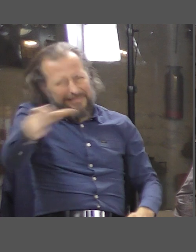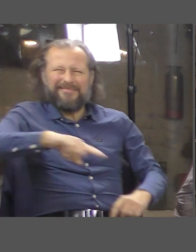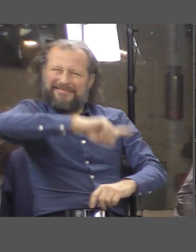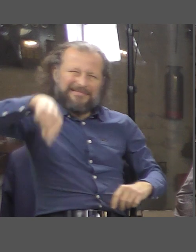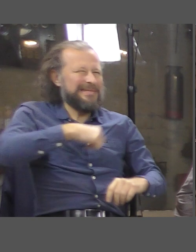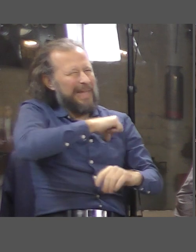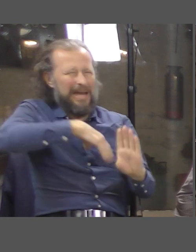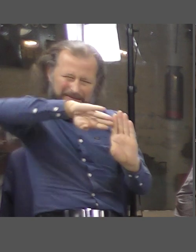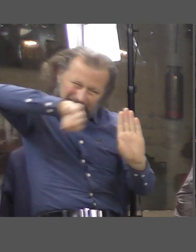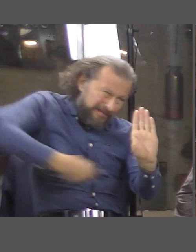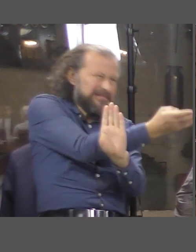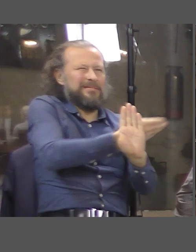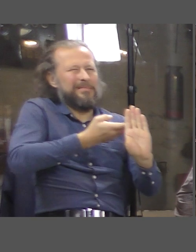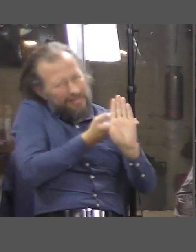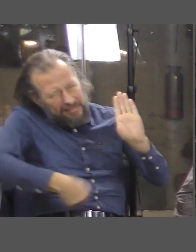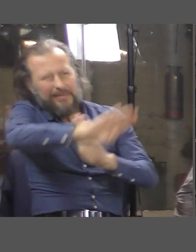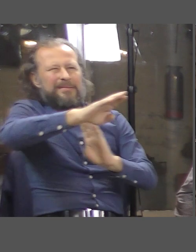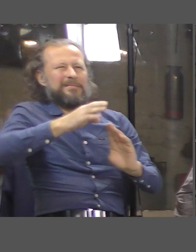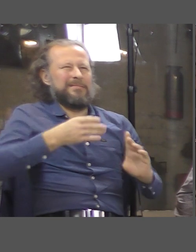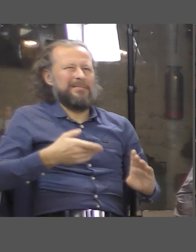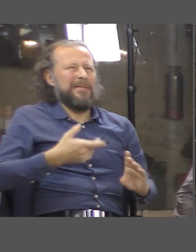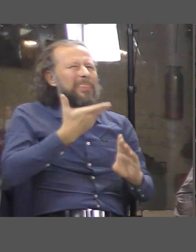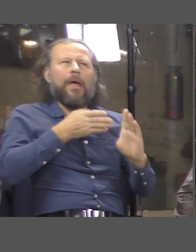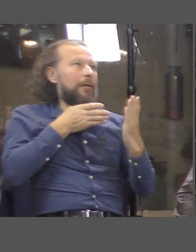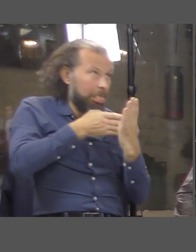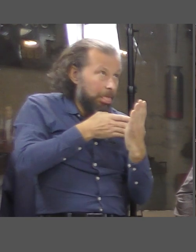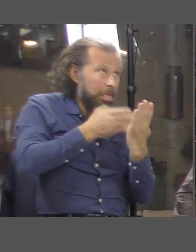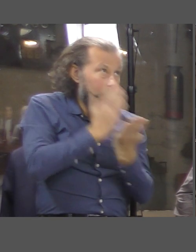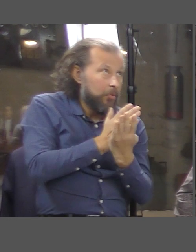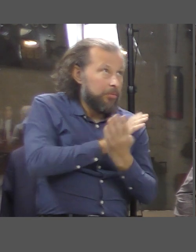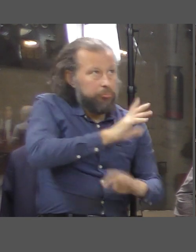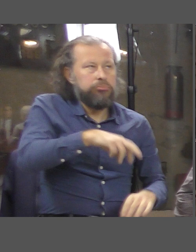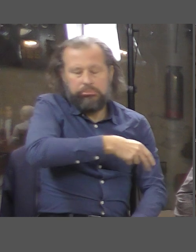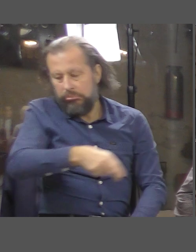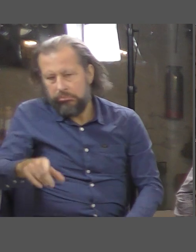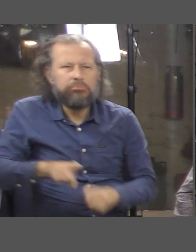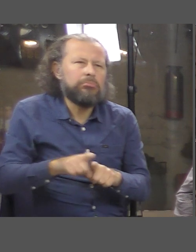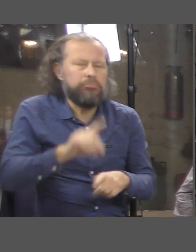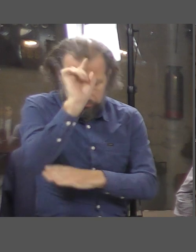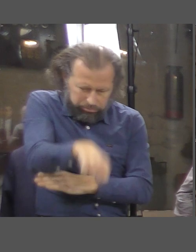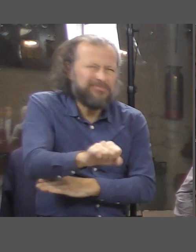Well, we ourselves are trying to to get around these barriers,